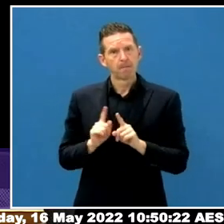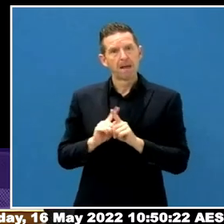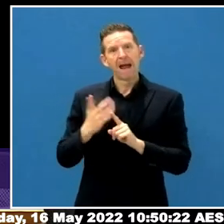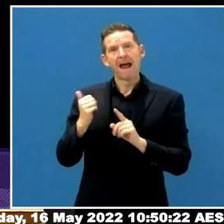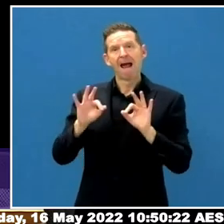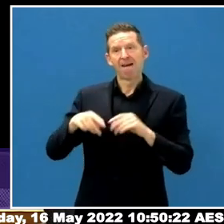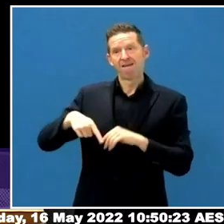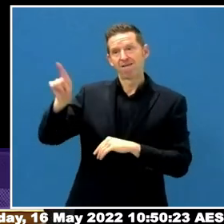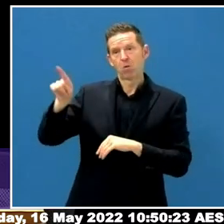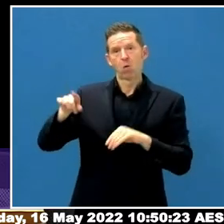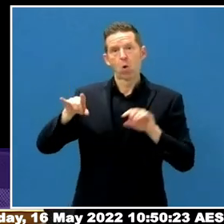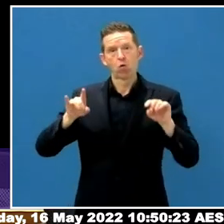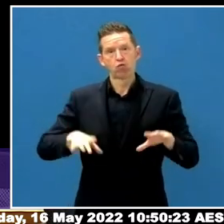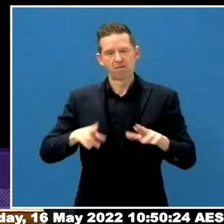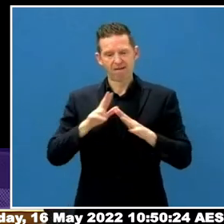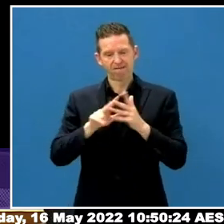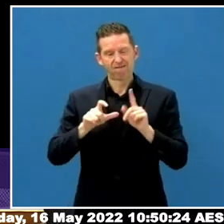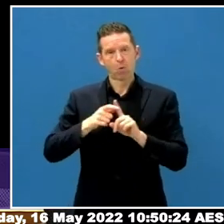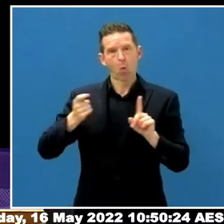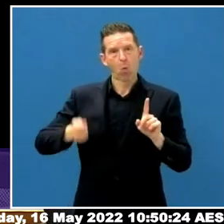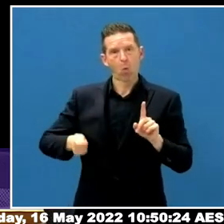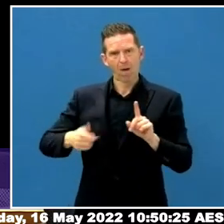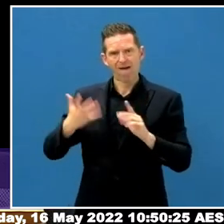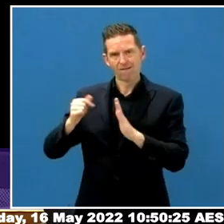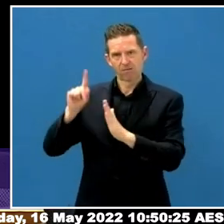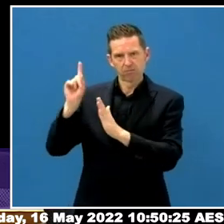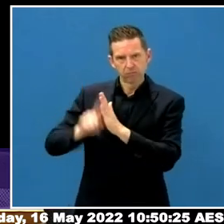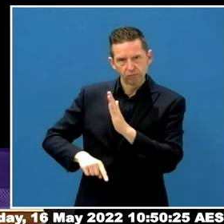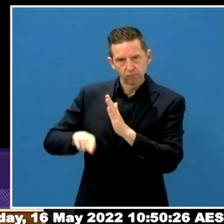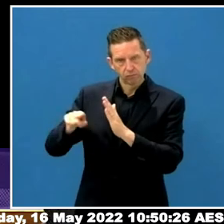Court of Australia with respect to the death of Ms Aprem.